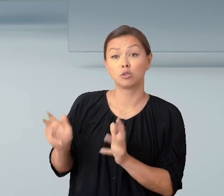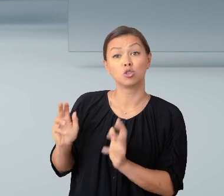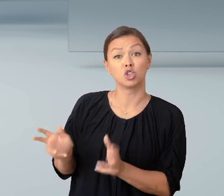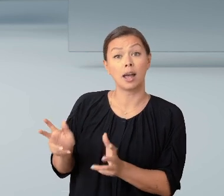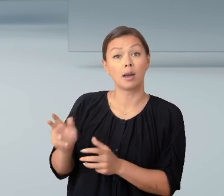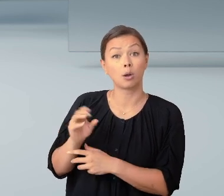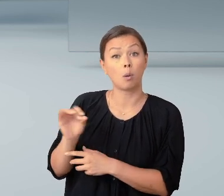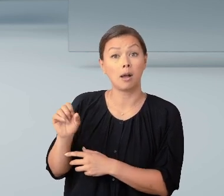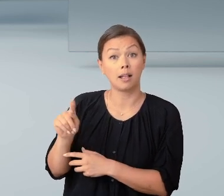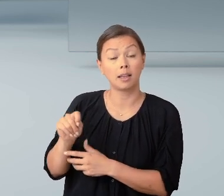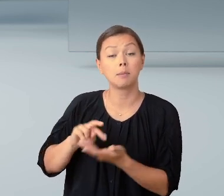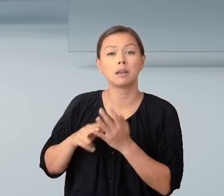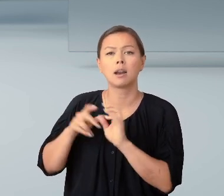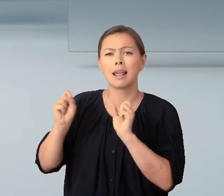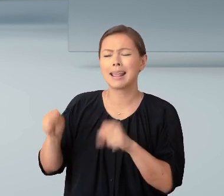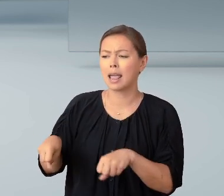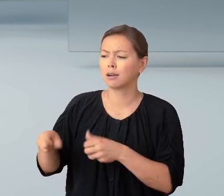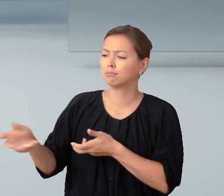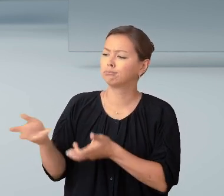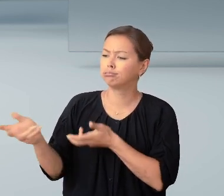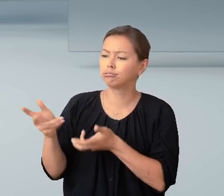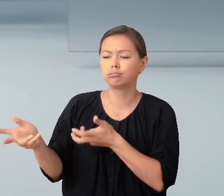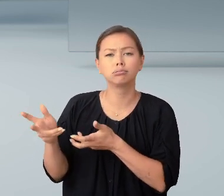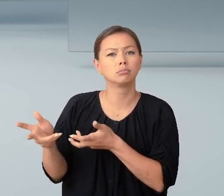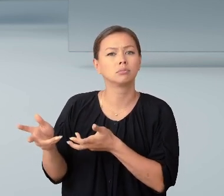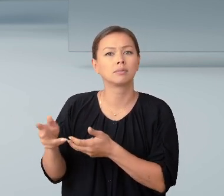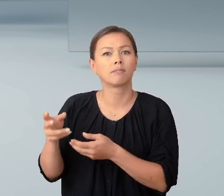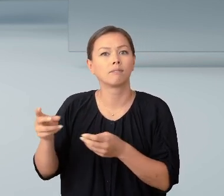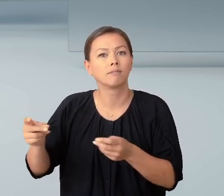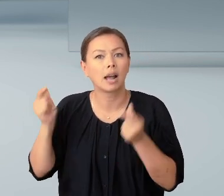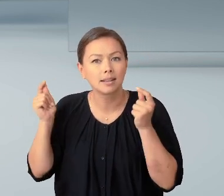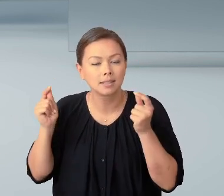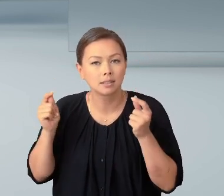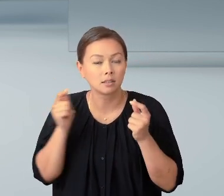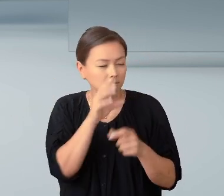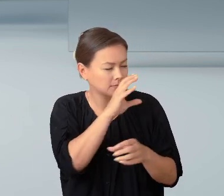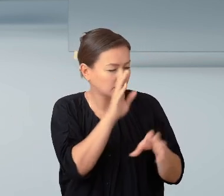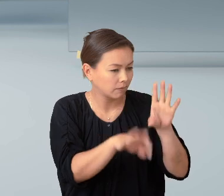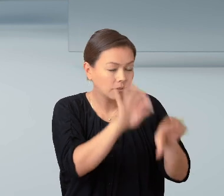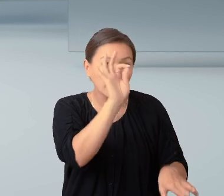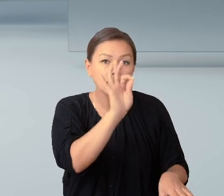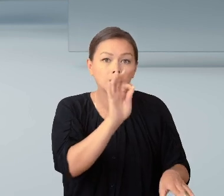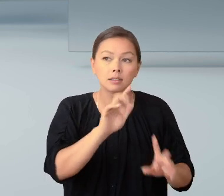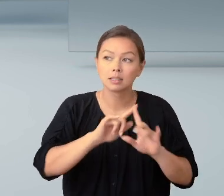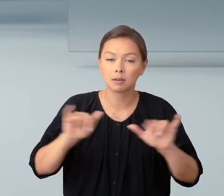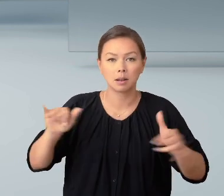easily, locate records faster, and even learn new skills, all